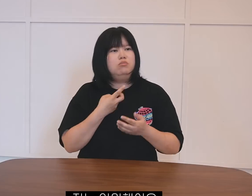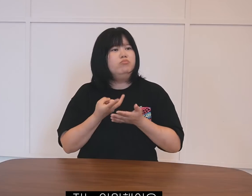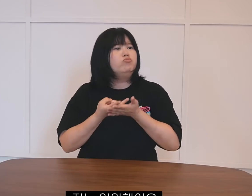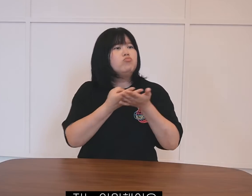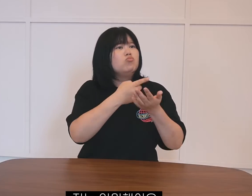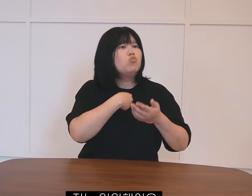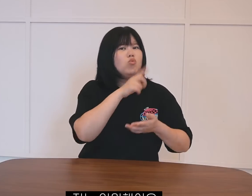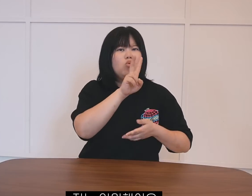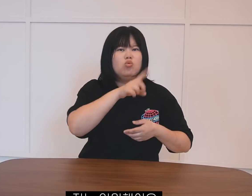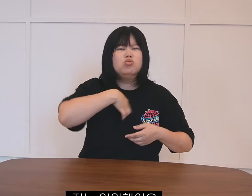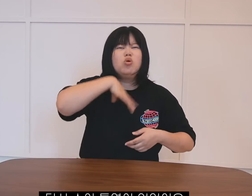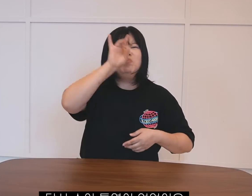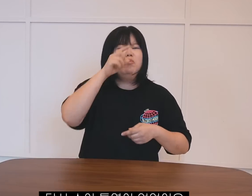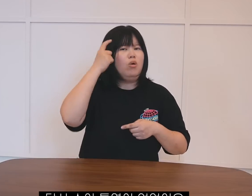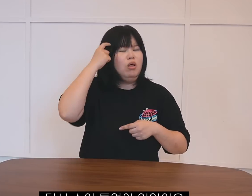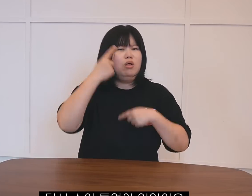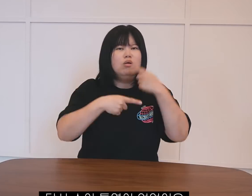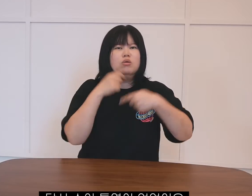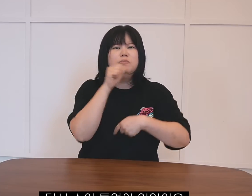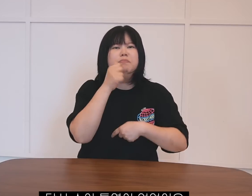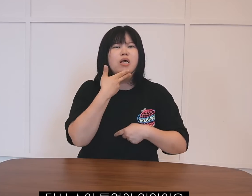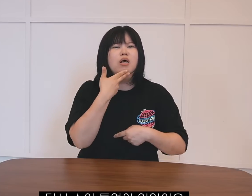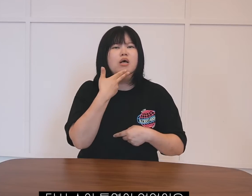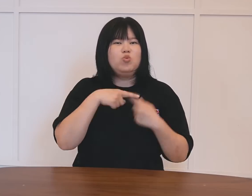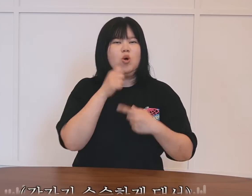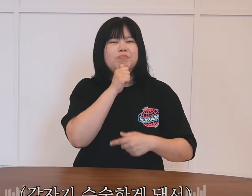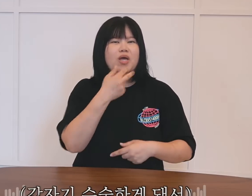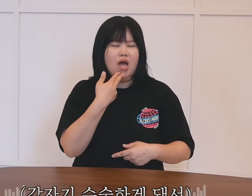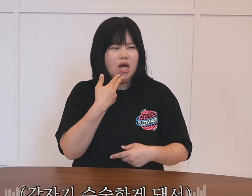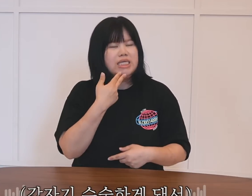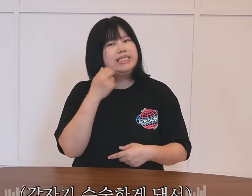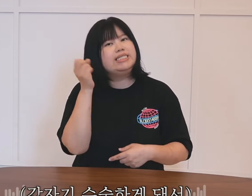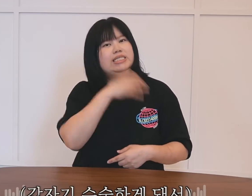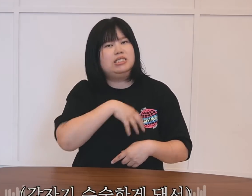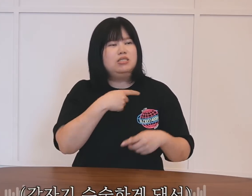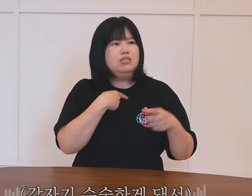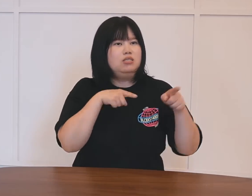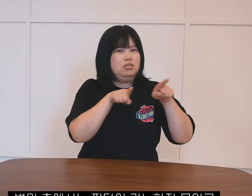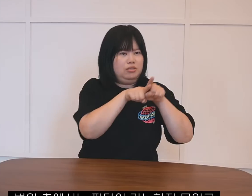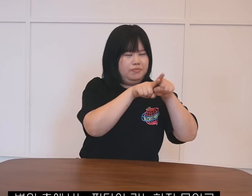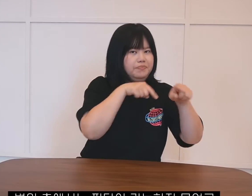and I was hospitalized. There was no sign language interpreter at the time. (Suddenly due to surgery)